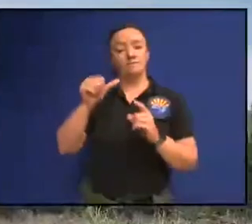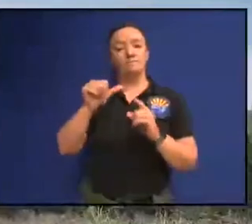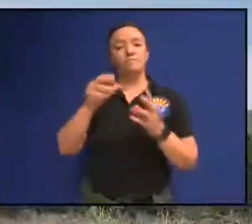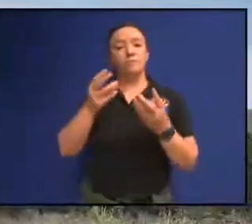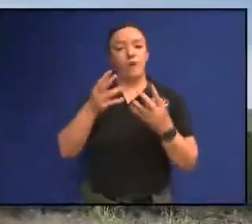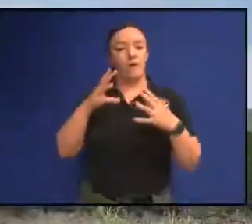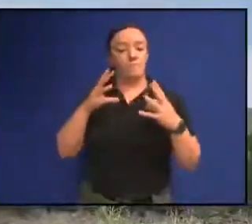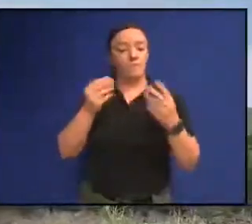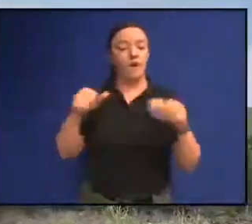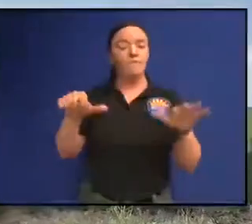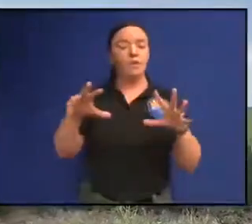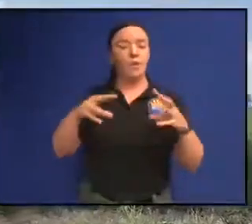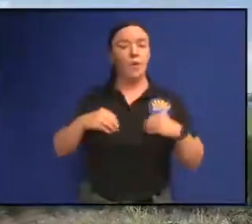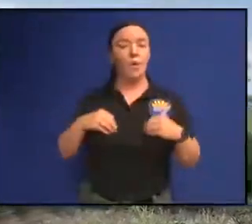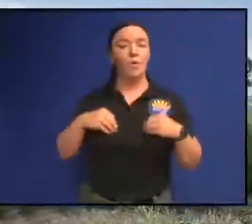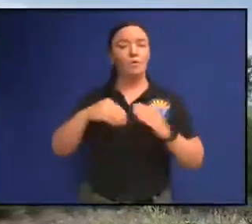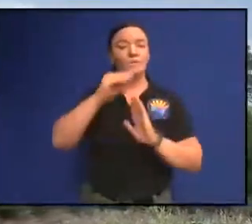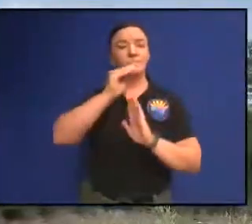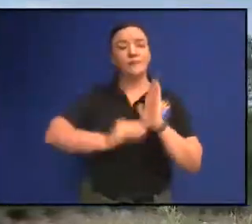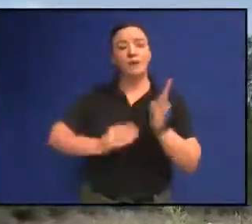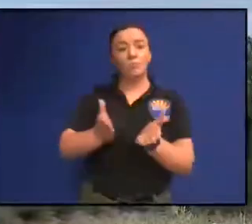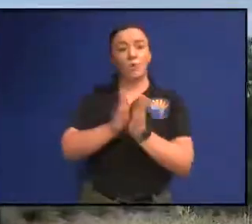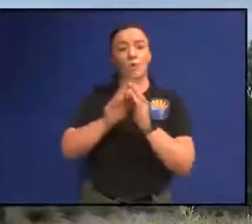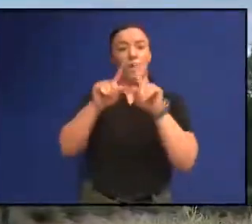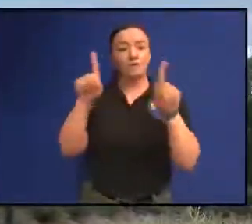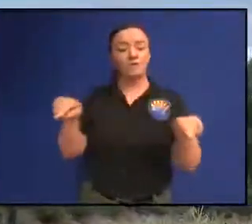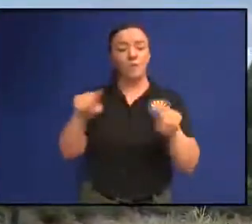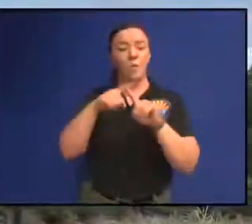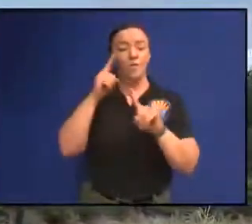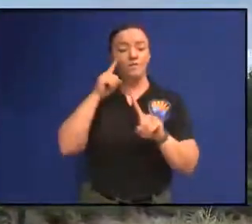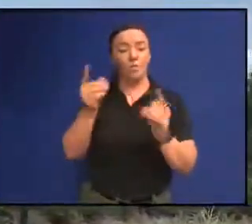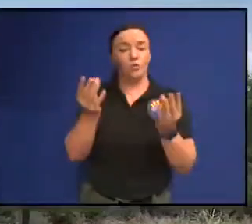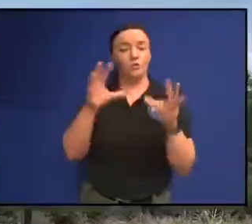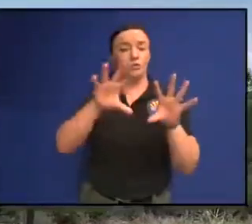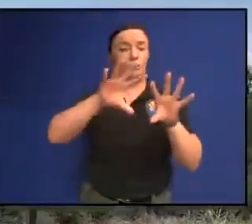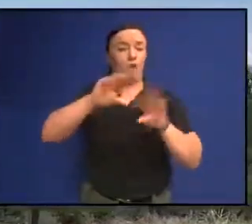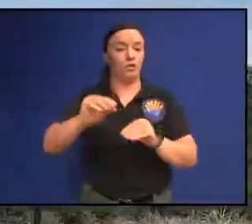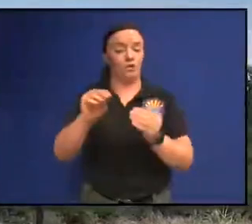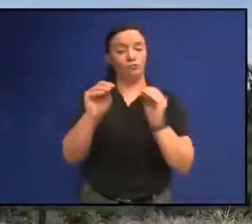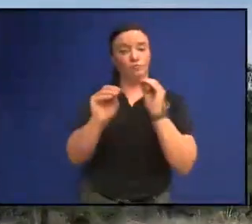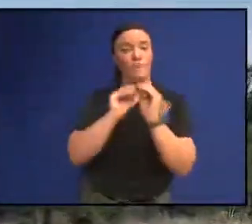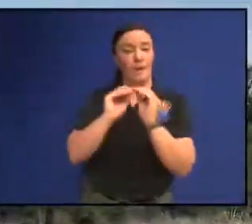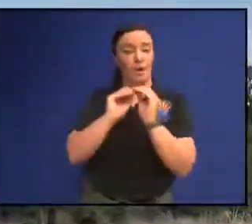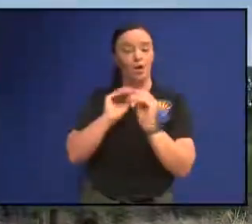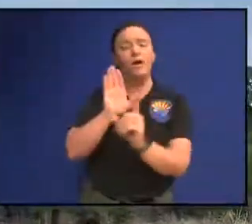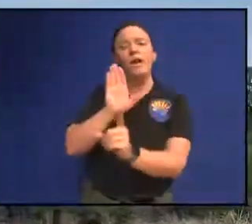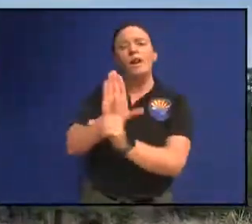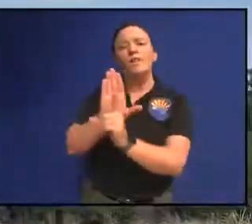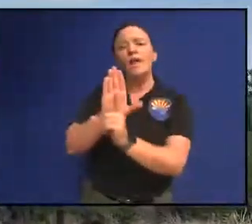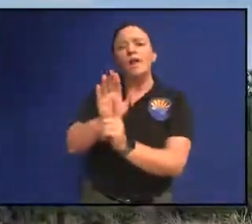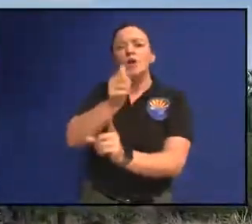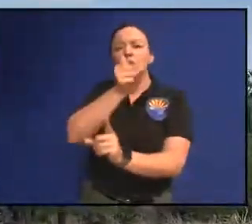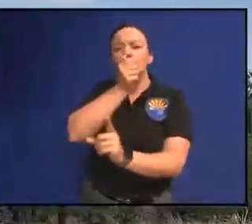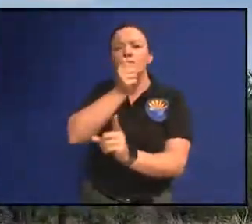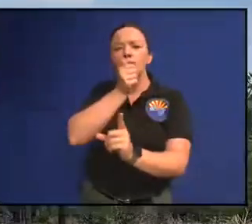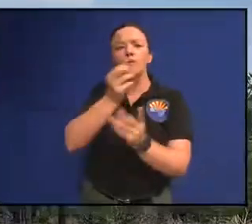AND ON THEIR PRIVATE PROPERTY THEY DECIDED THEY WANTED TO KEEP THE DOZER LINE INTACT AS PROTECTION FOR THEM,